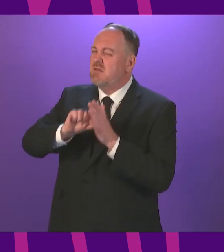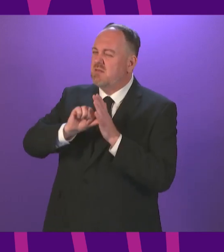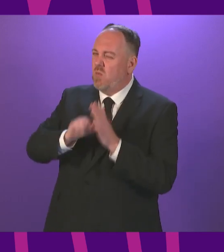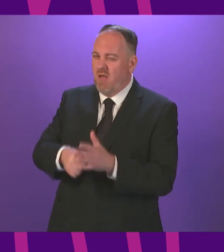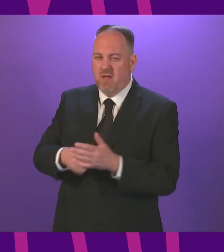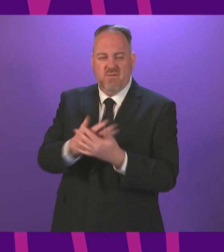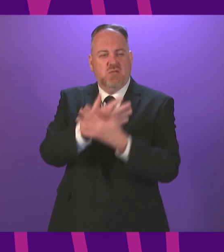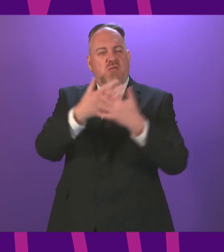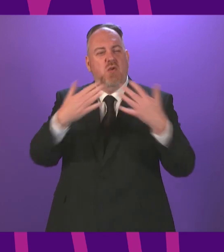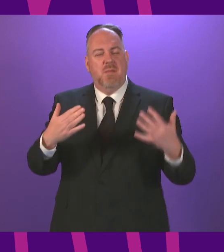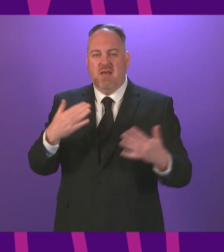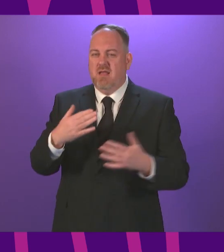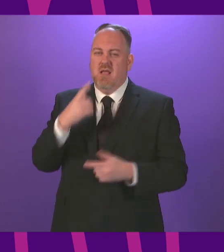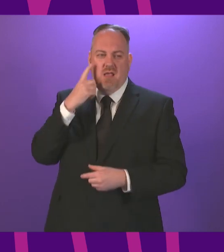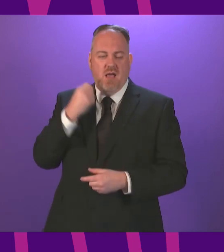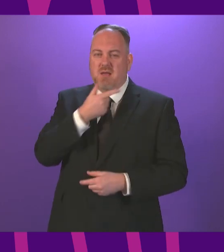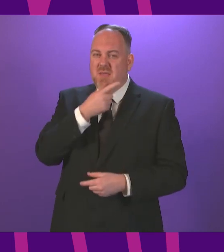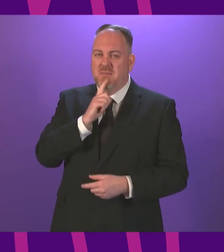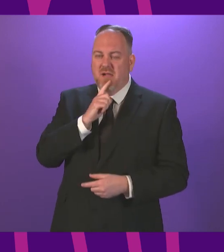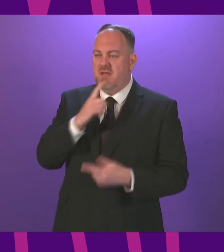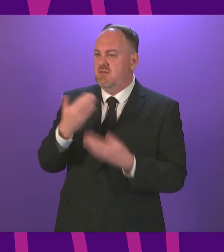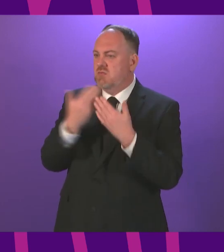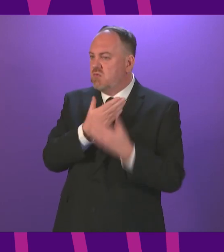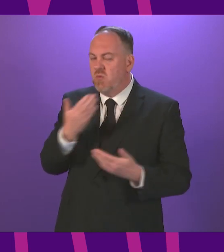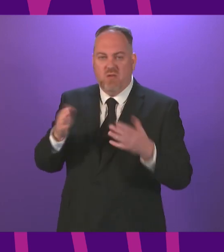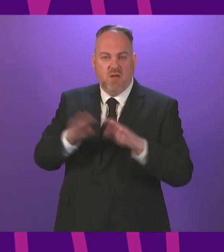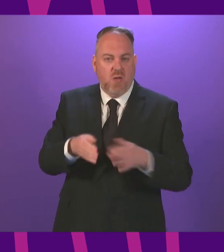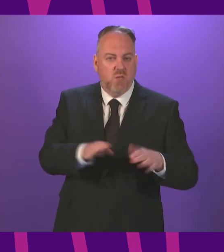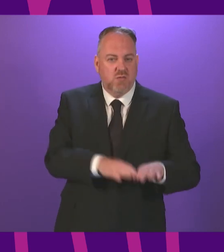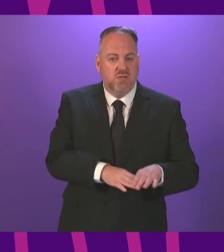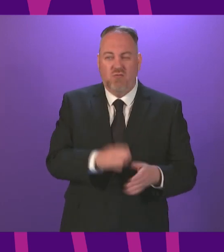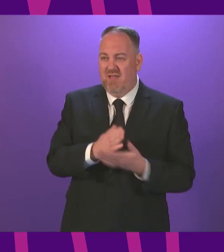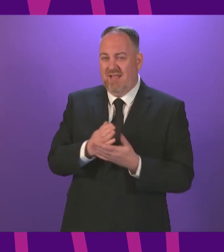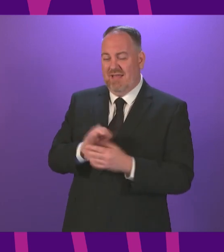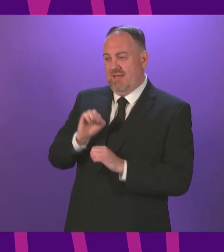learning being disrupted by Covid, Prince Philip’s words from 65 years ago are just